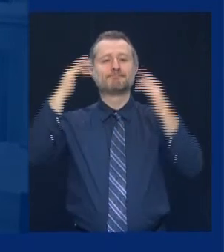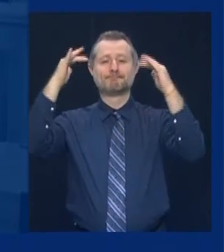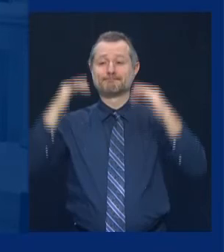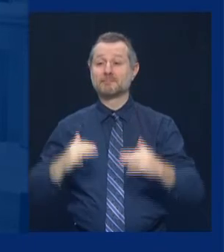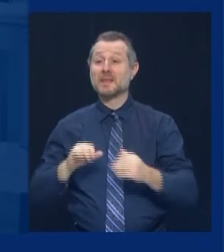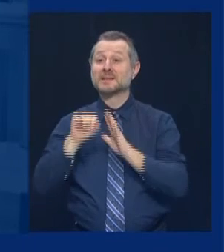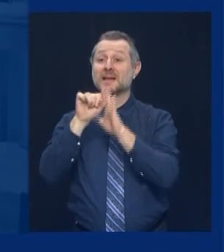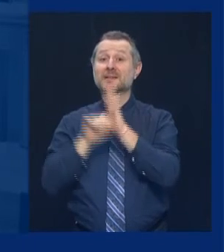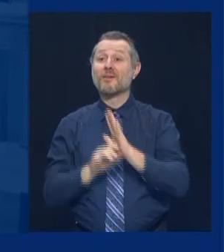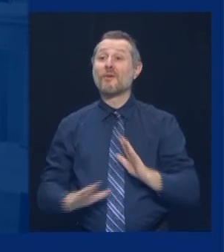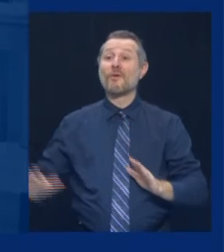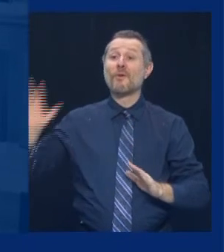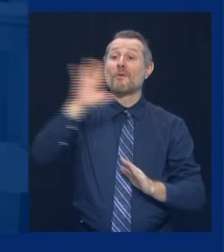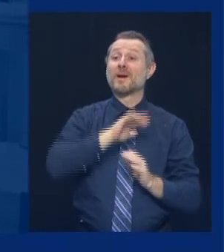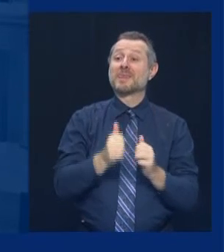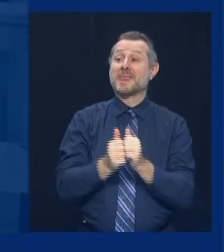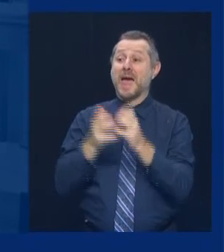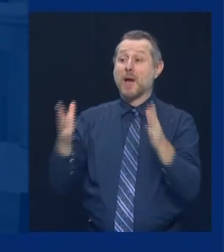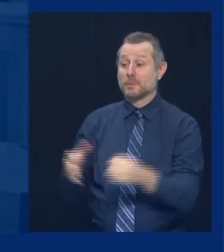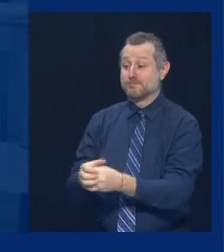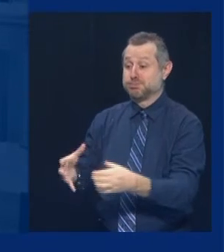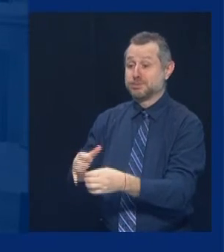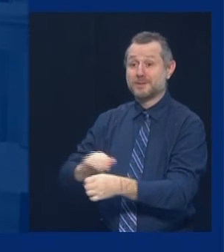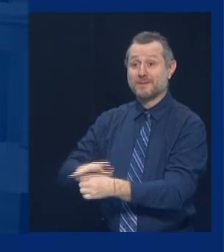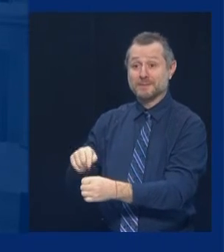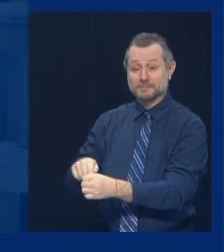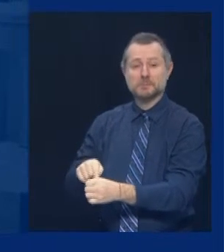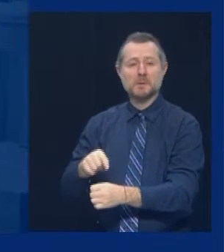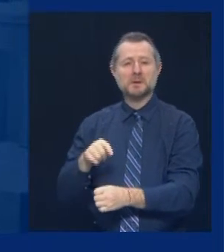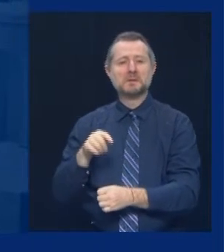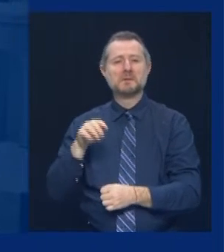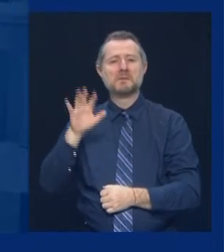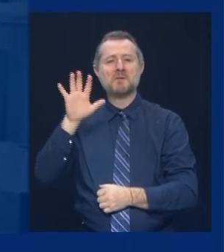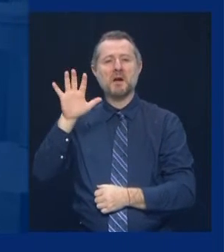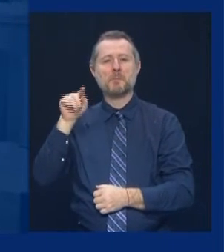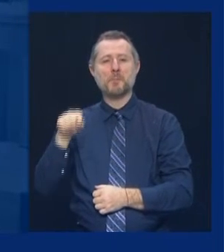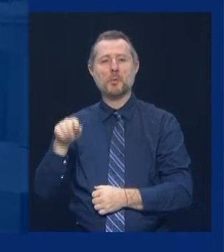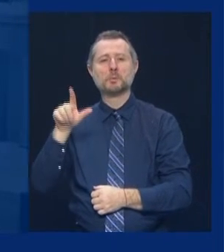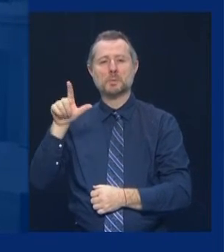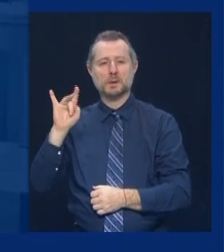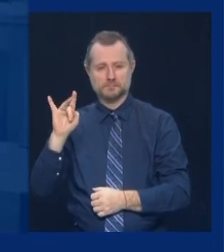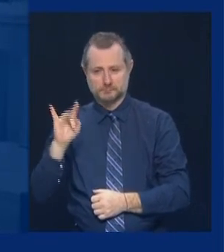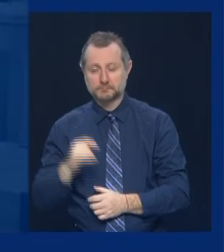I AM. HEARING IS SHORT TODAY.